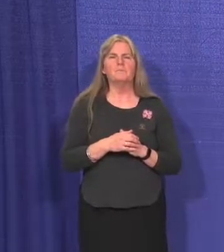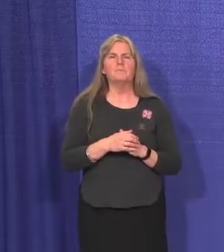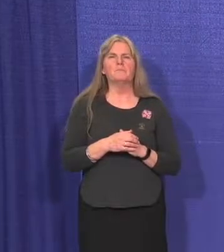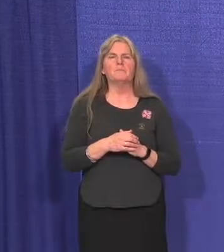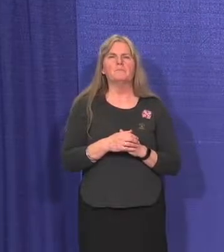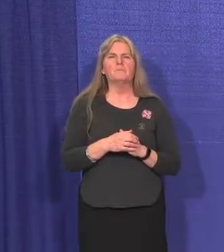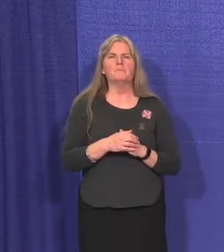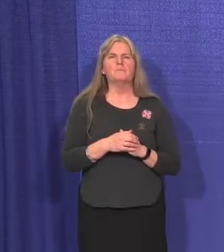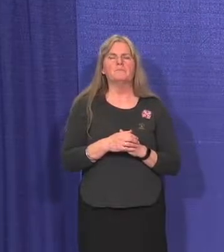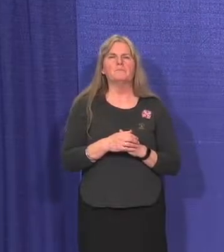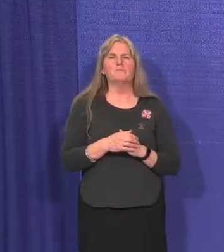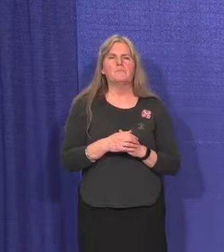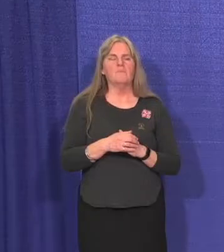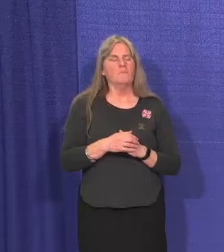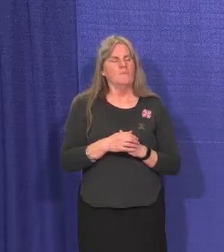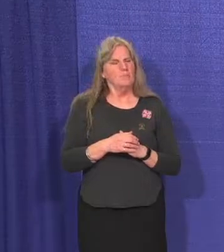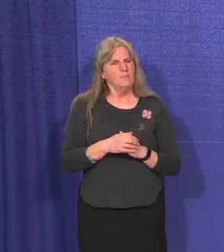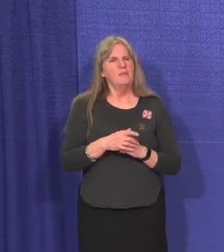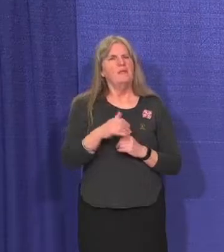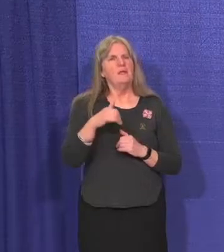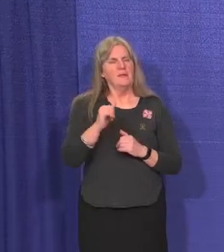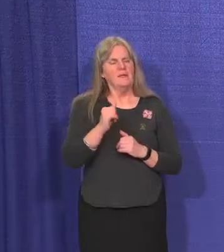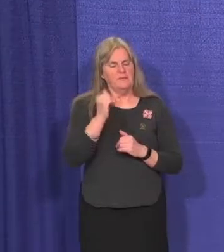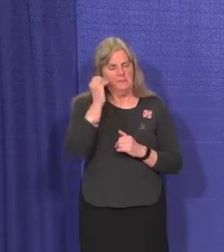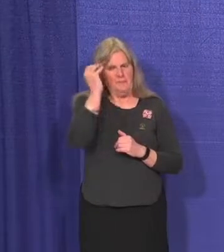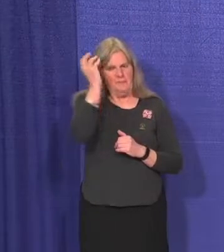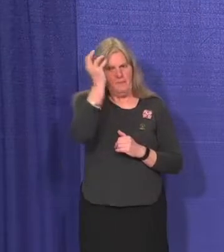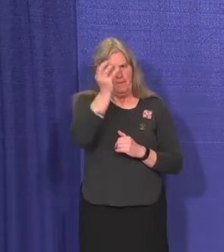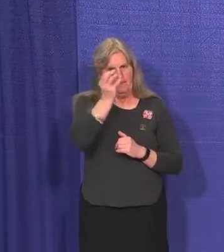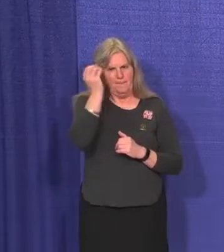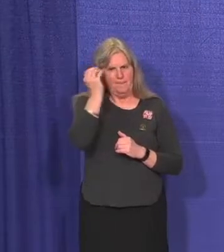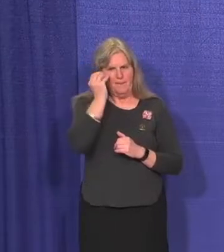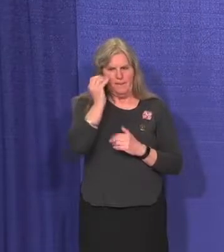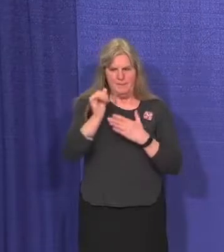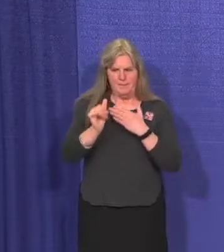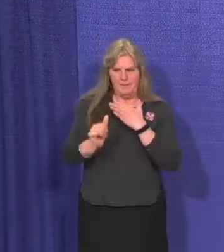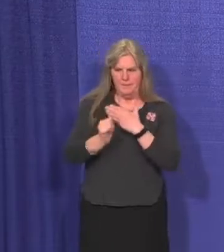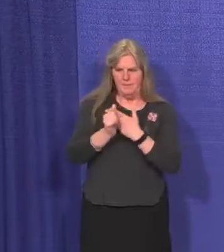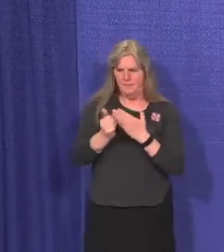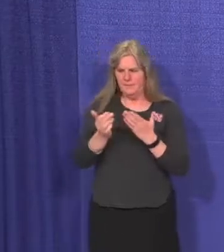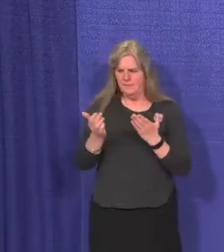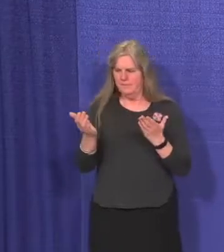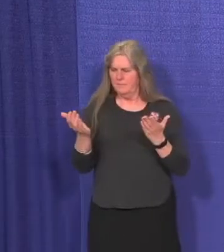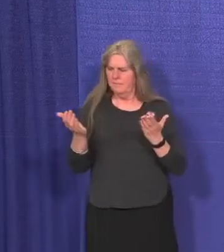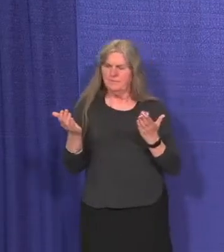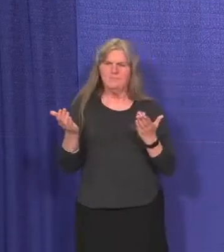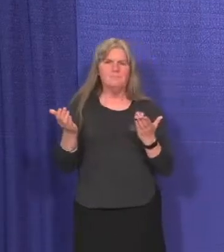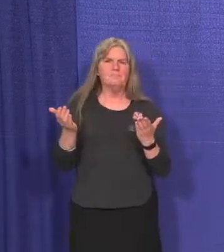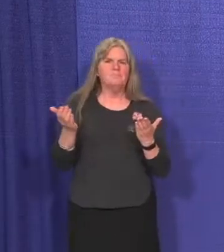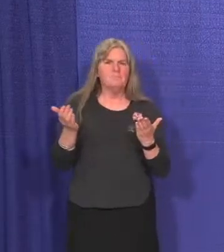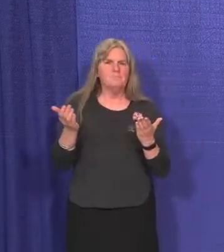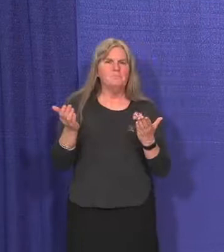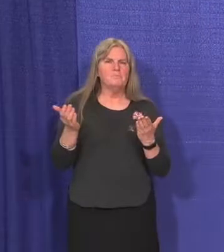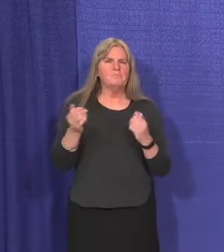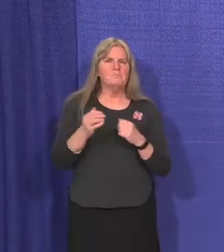We are seeing the server -- a third wave. Thanks.